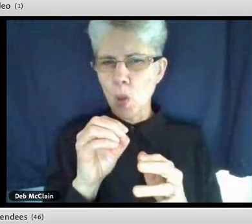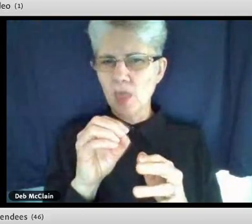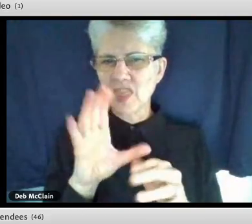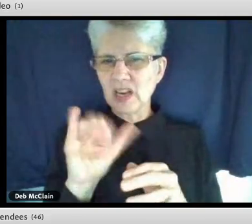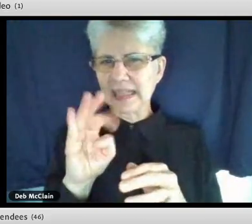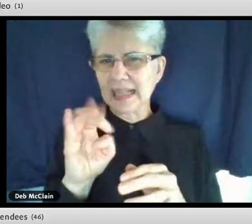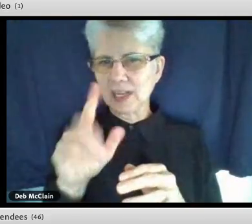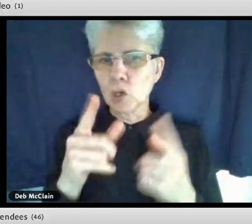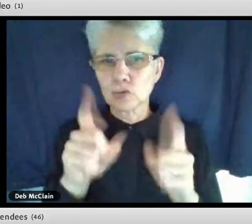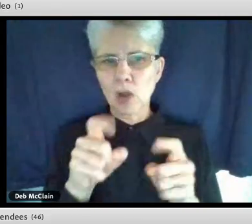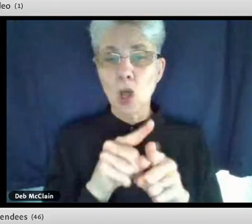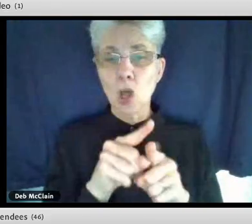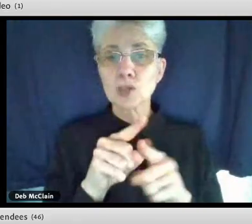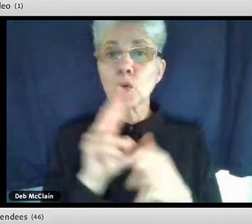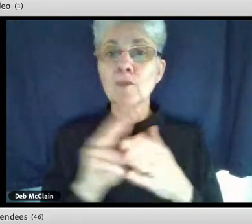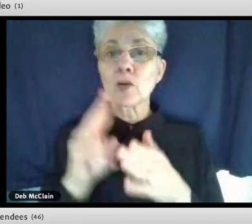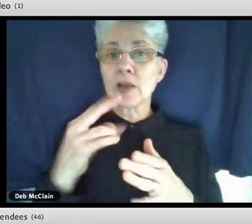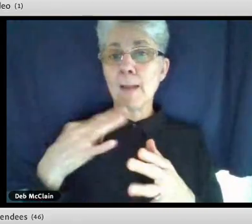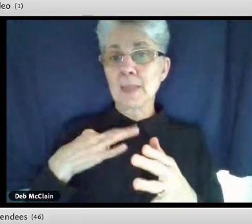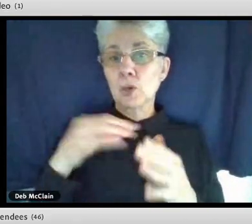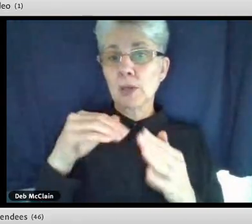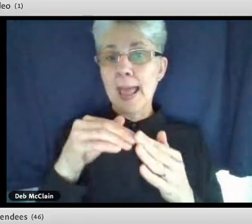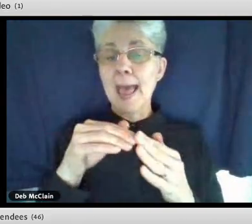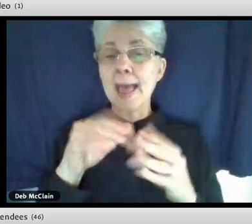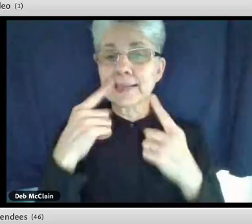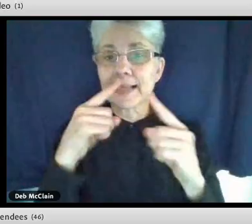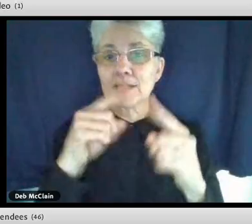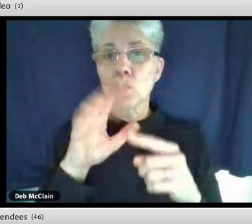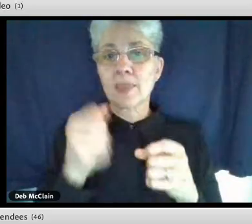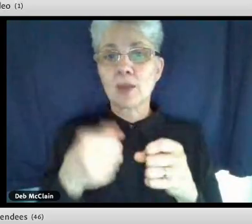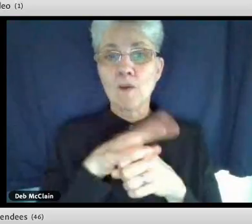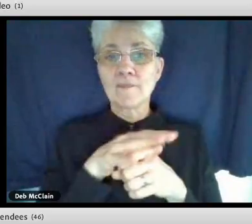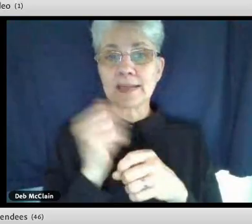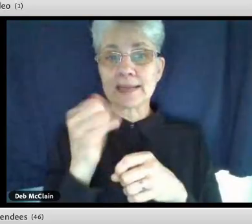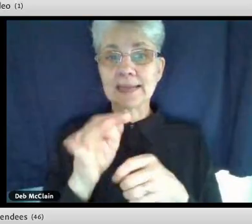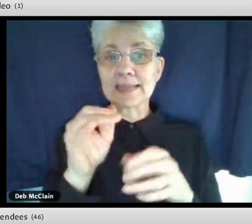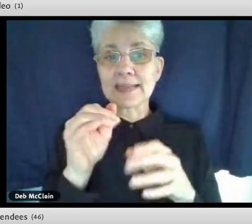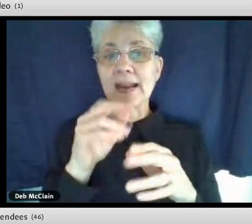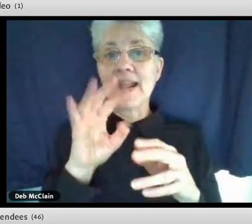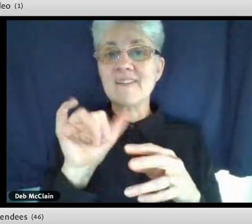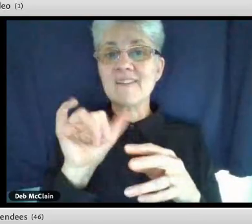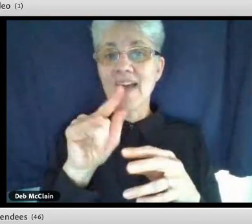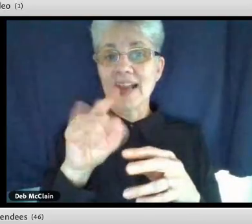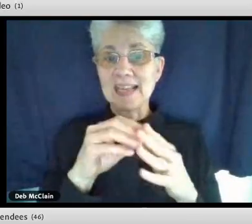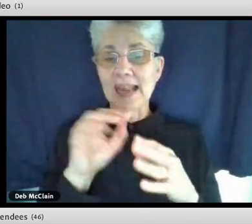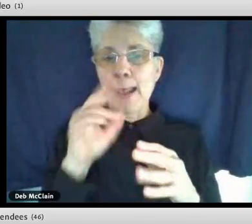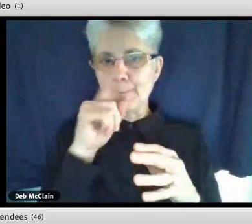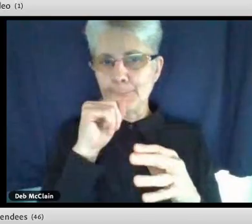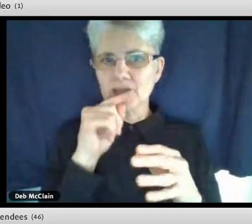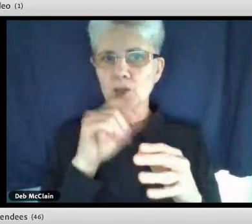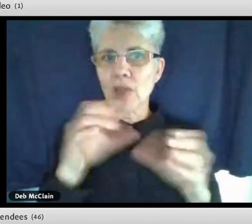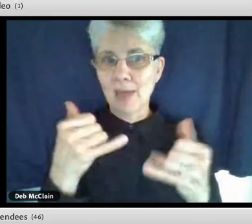had success with a COVID-19 vaccine in mice, and so they're doing human trials. The think to think about, though, is it takes